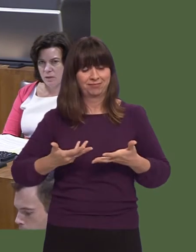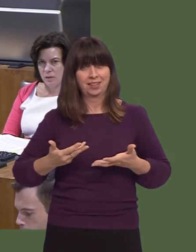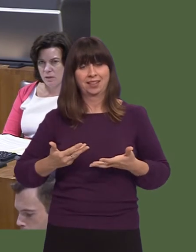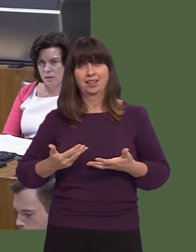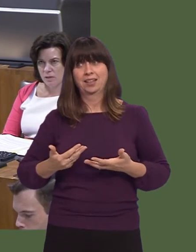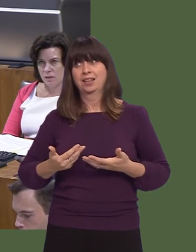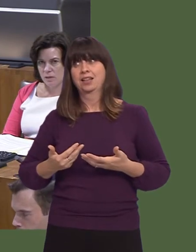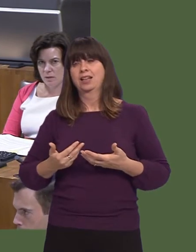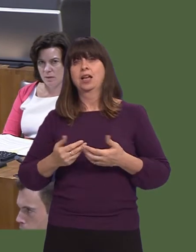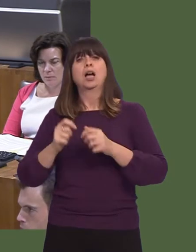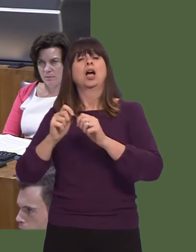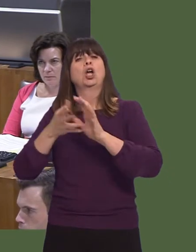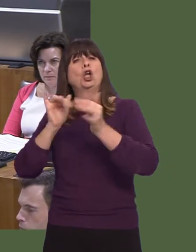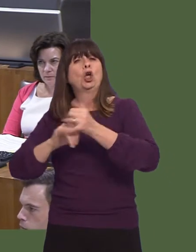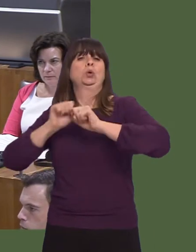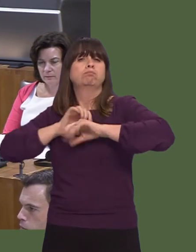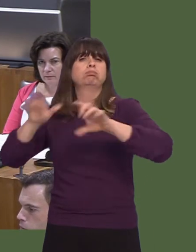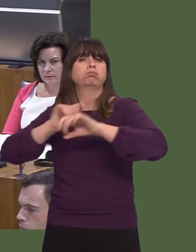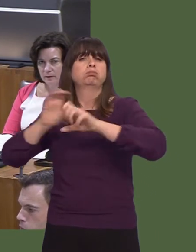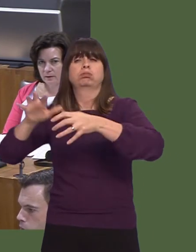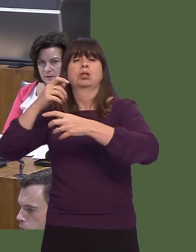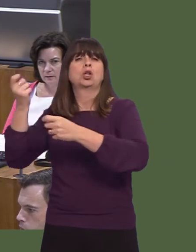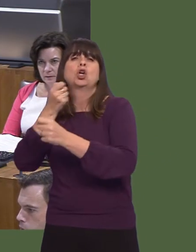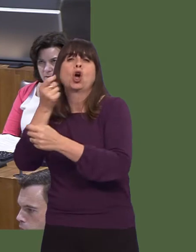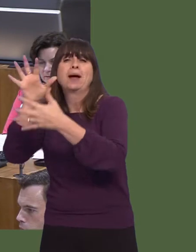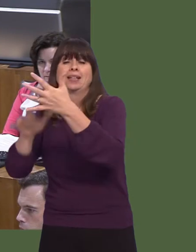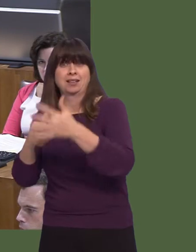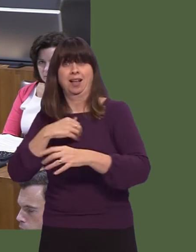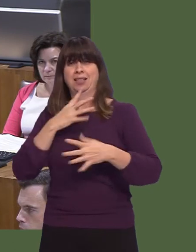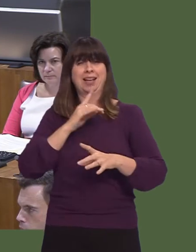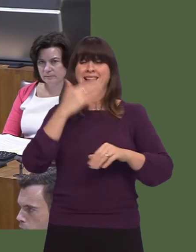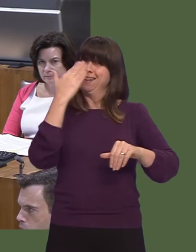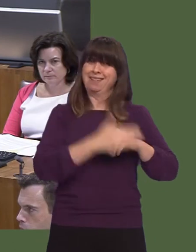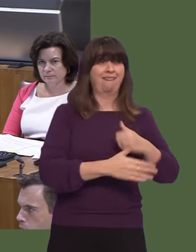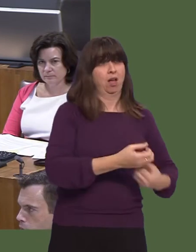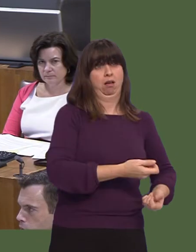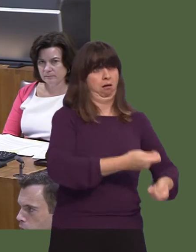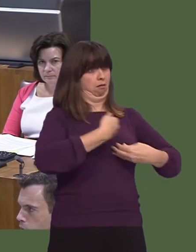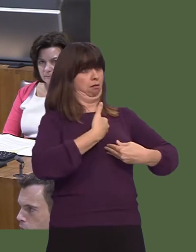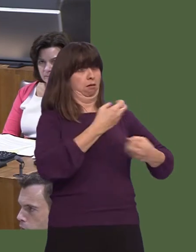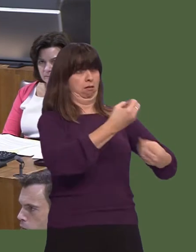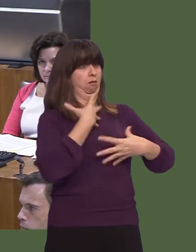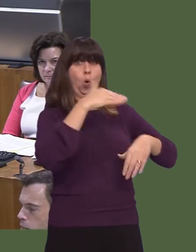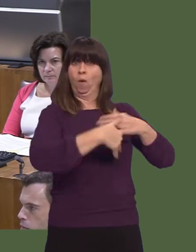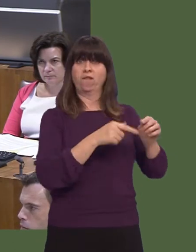that have been made in the press. All I can say about those comments is that no specific allegation of bullying was ever presented to me in relation to those comments, either